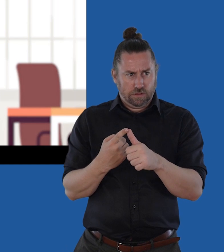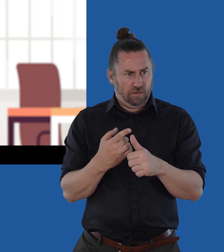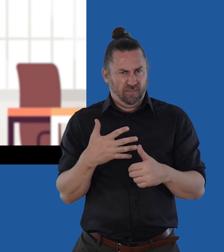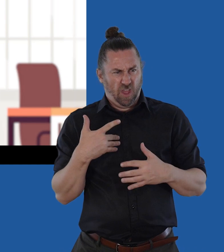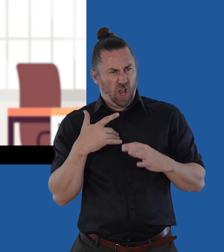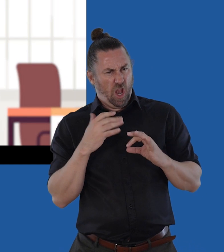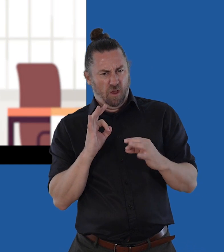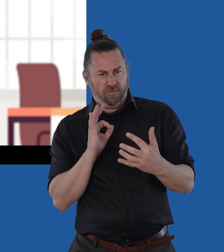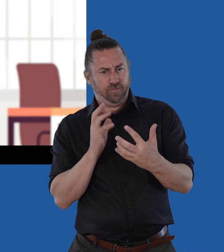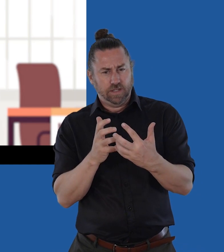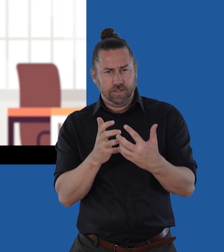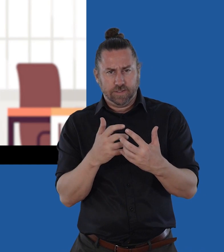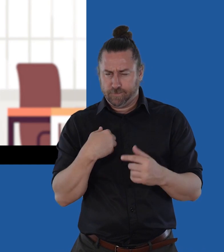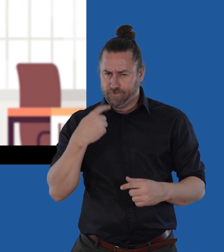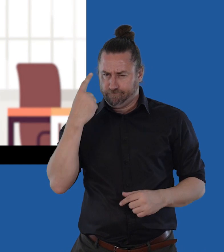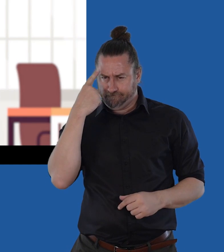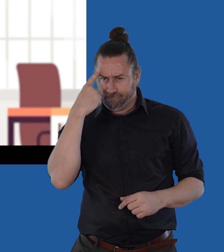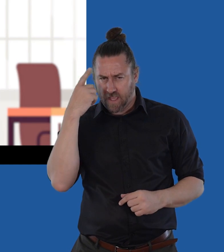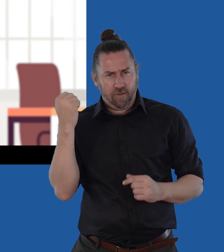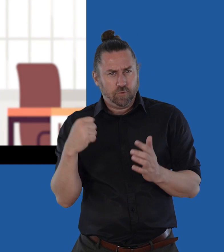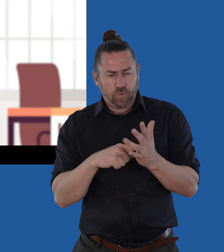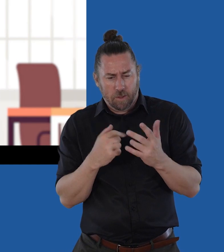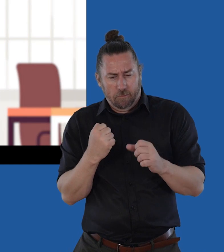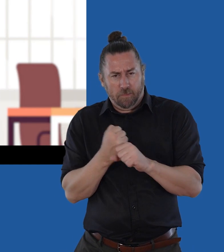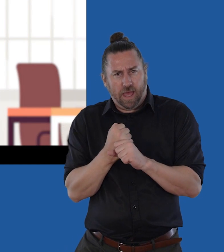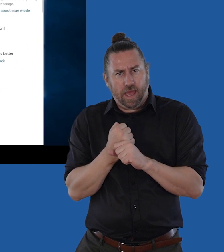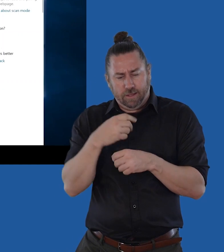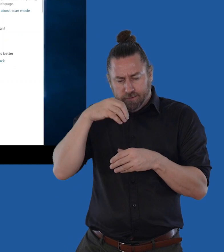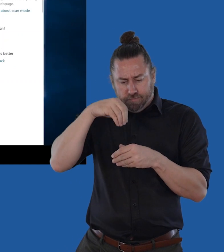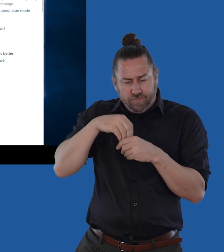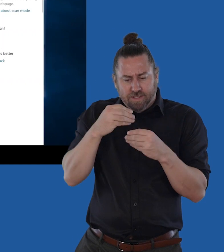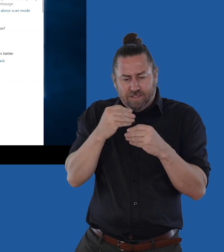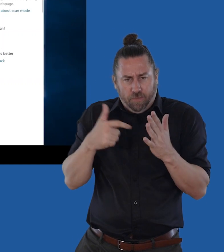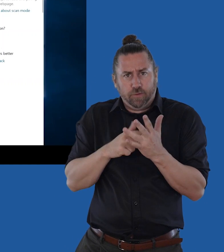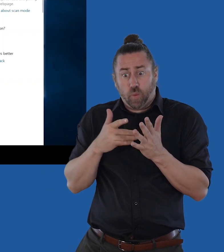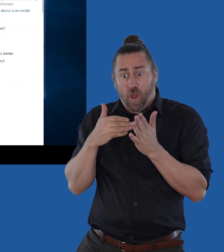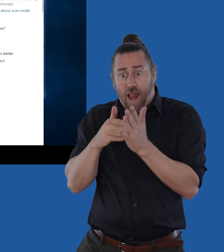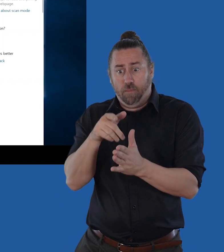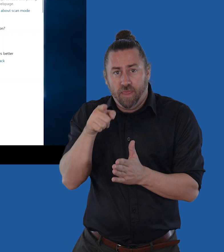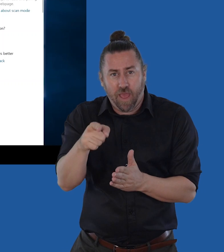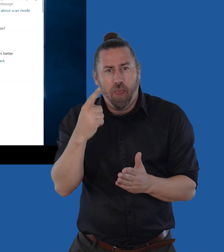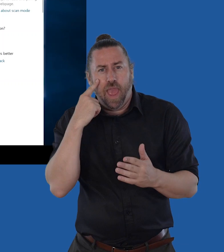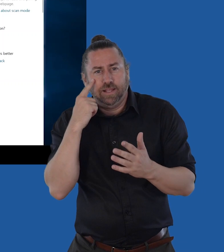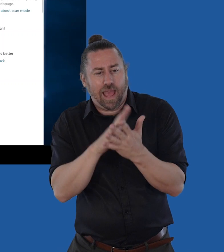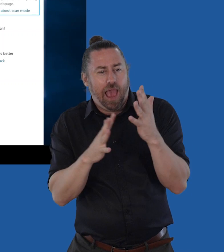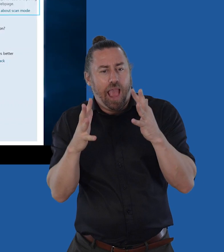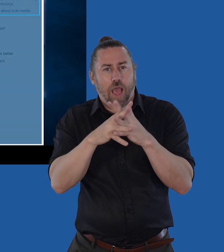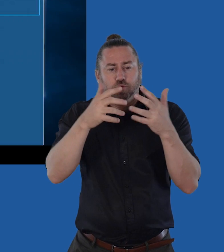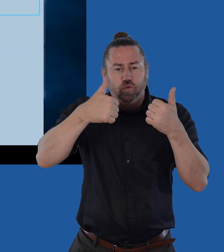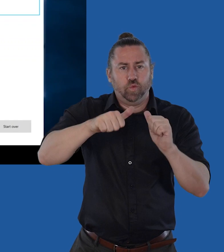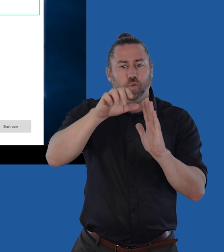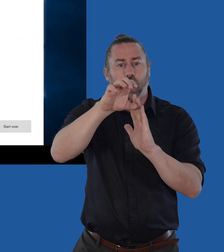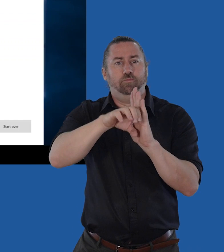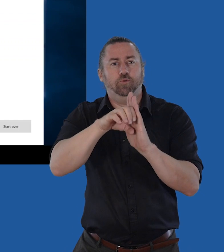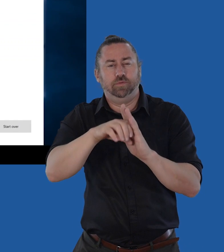interactive content that could help anyone get started. This is one of the things that has influenced the work that we're doing on Narrator,